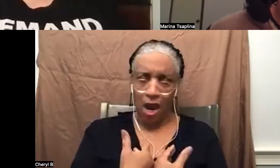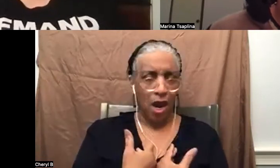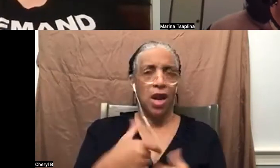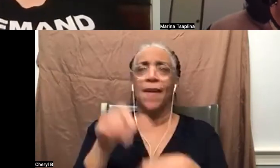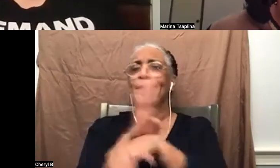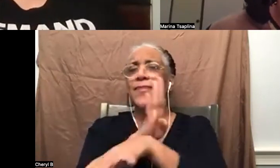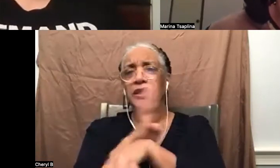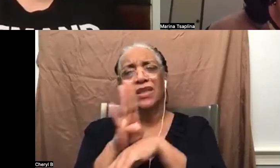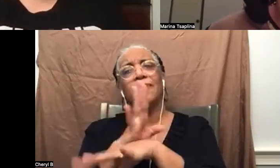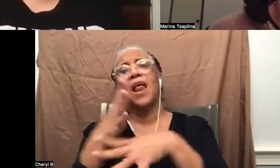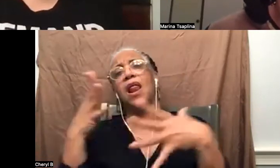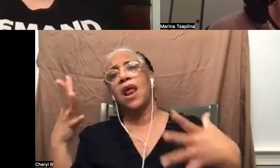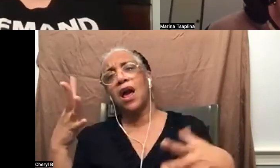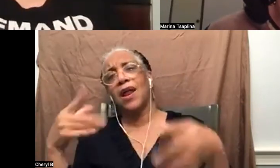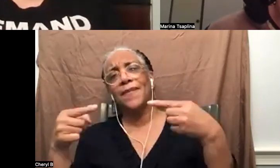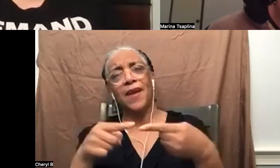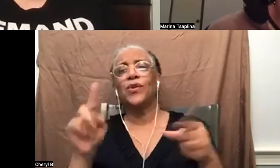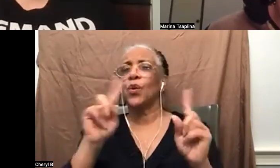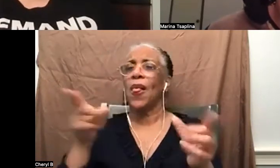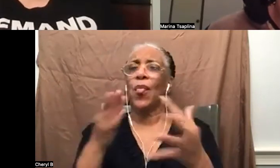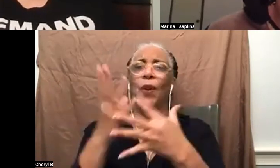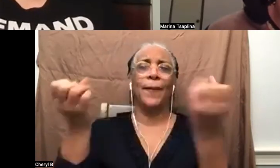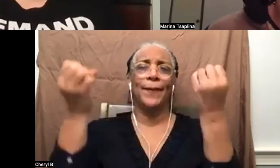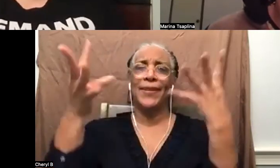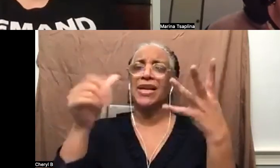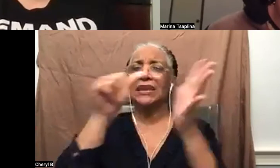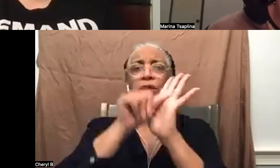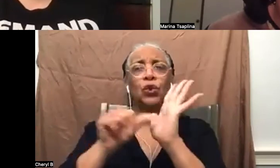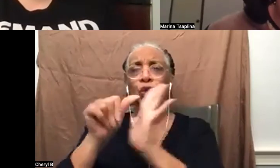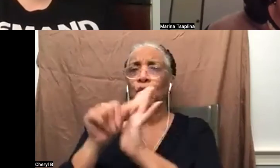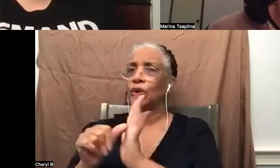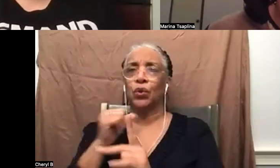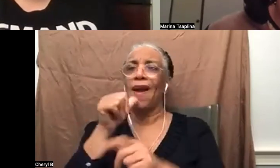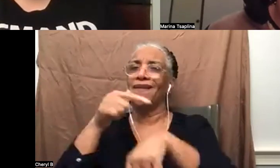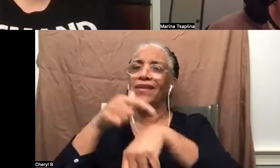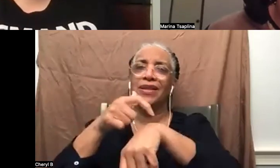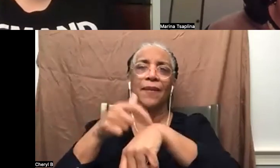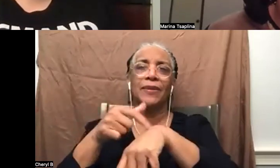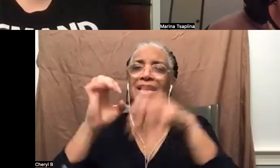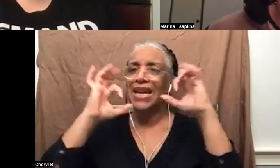going through multiple surgeries. I don't have time to educate every single individual who asks me that.